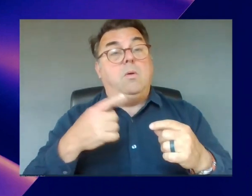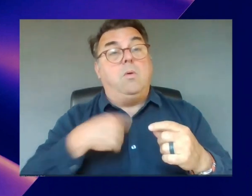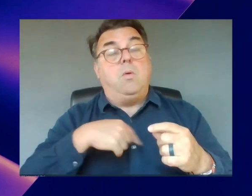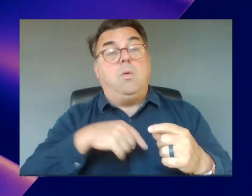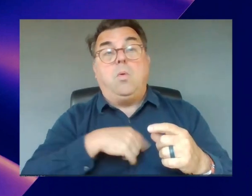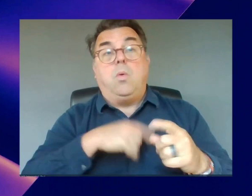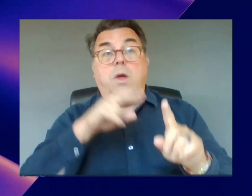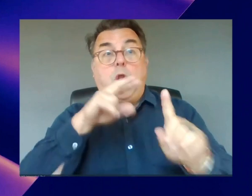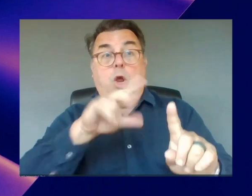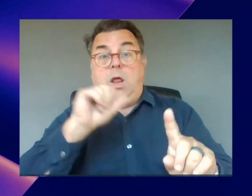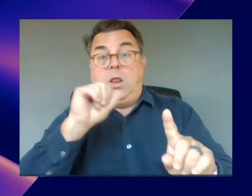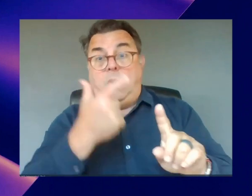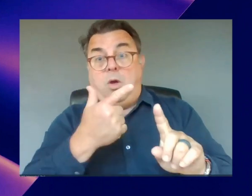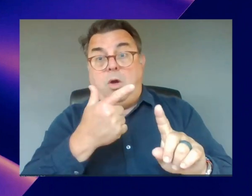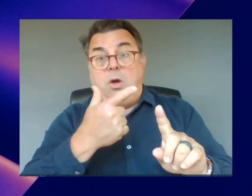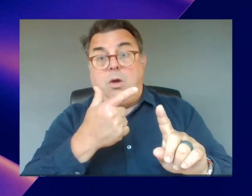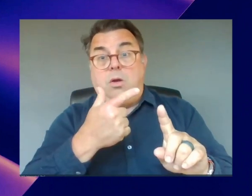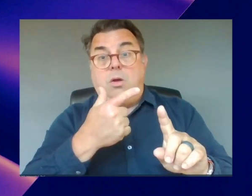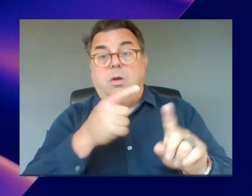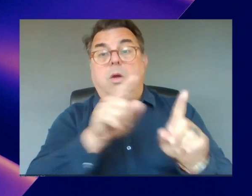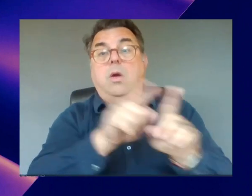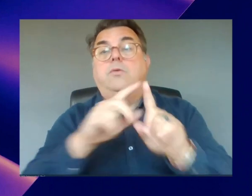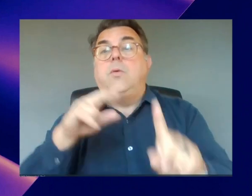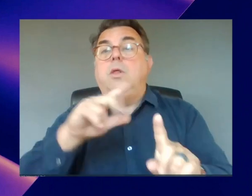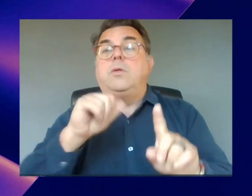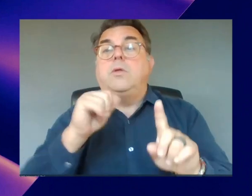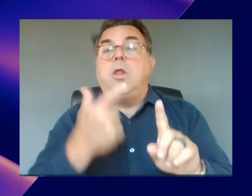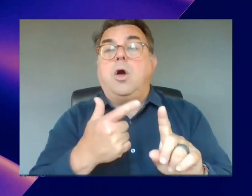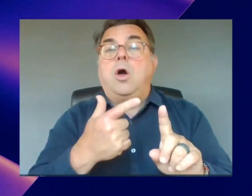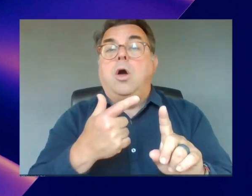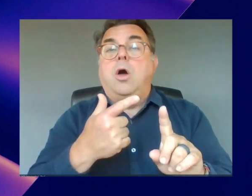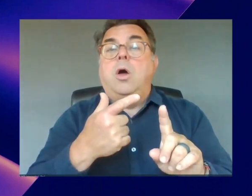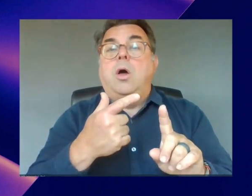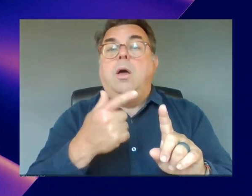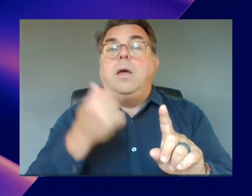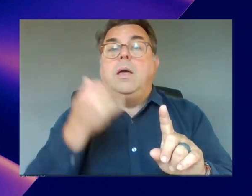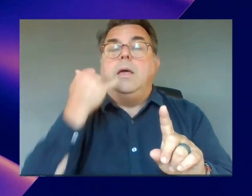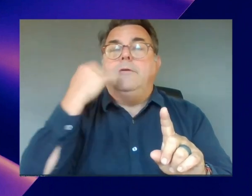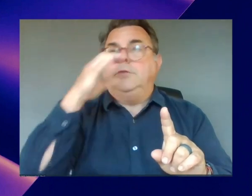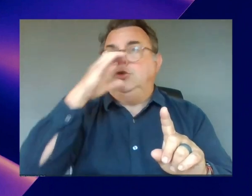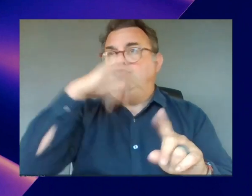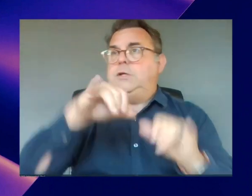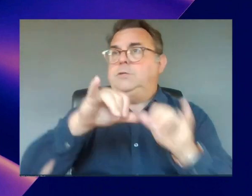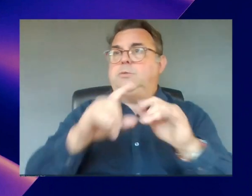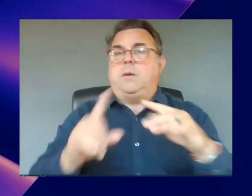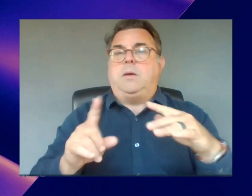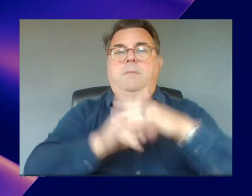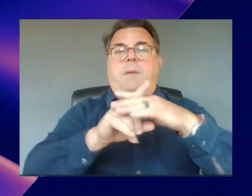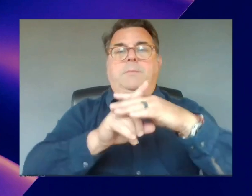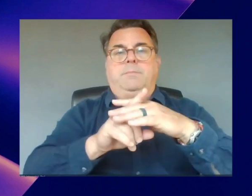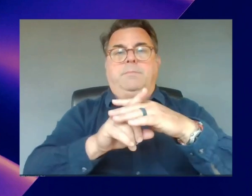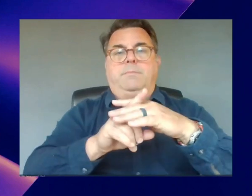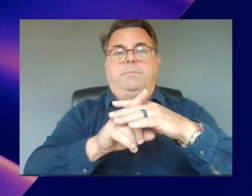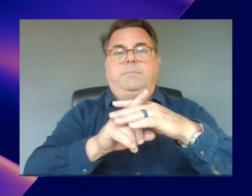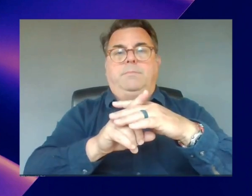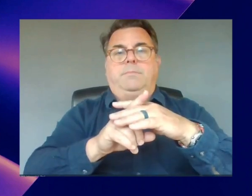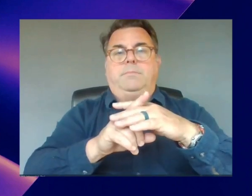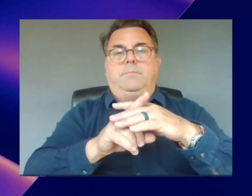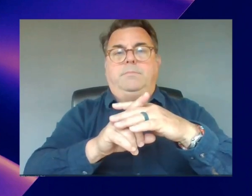but we look at logs when a certain anomalous metric in your operation has come up. So it's very contextualized.